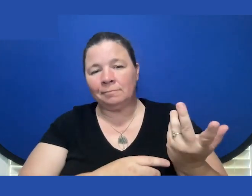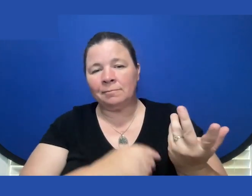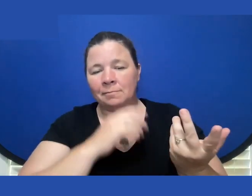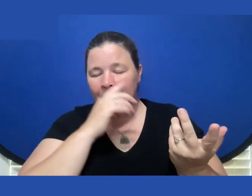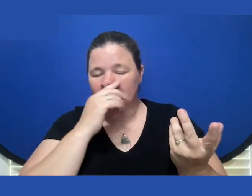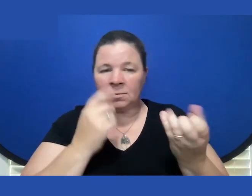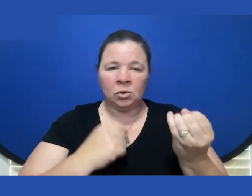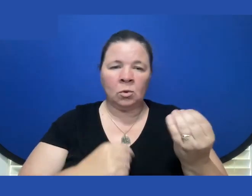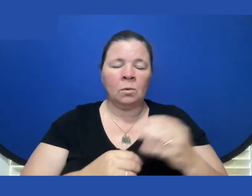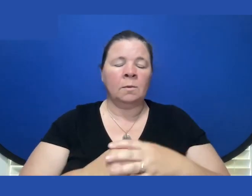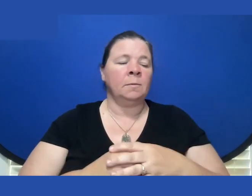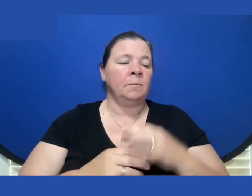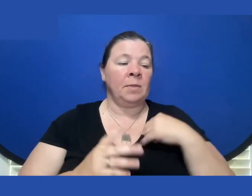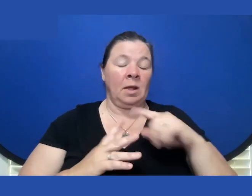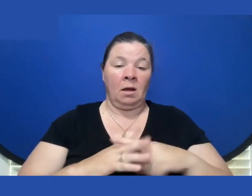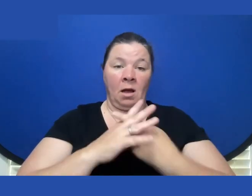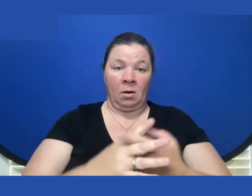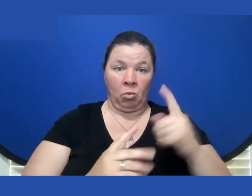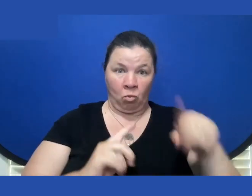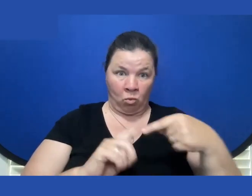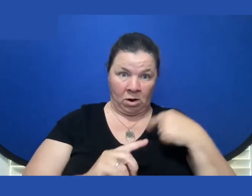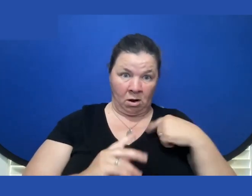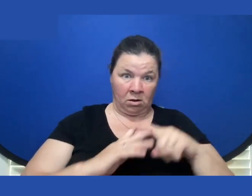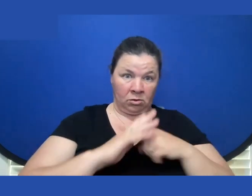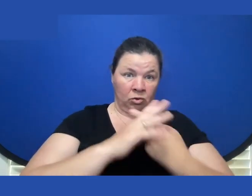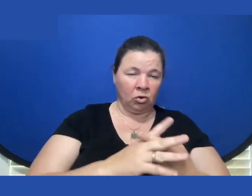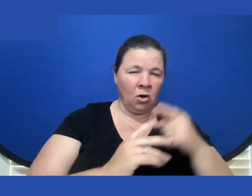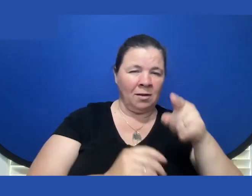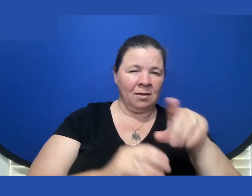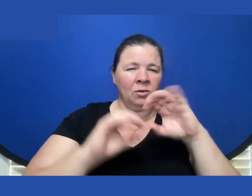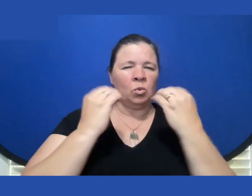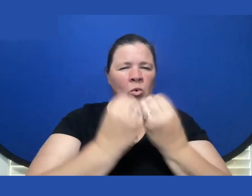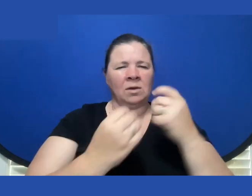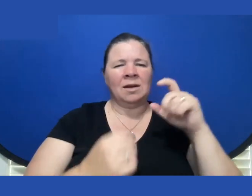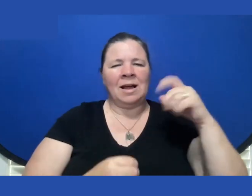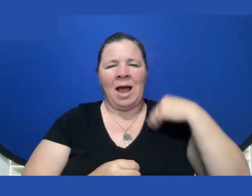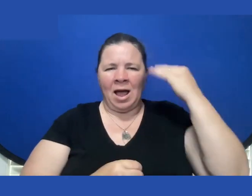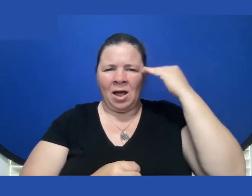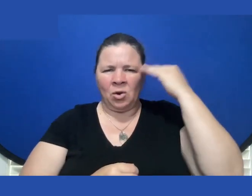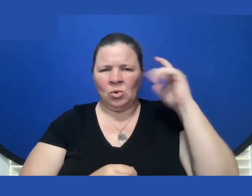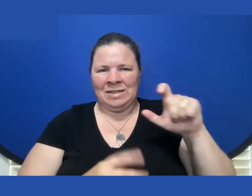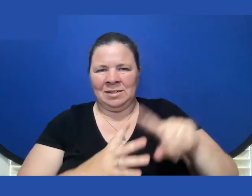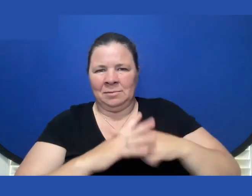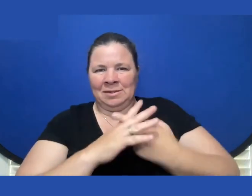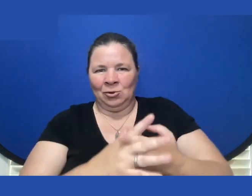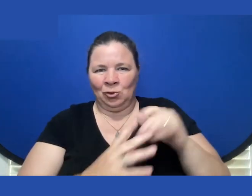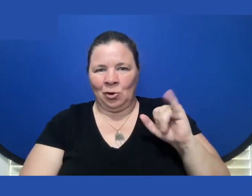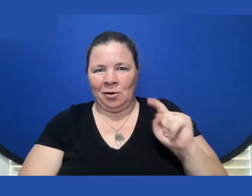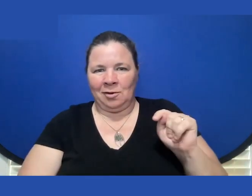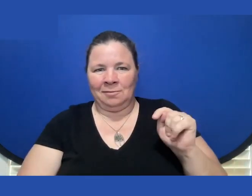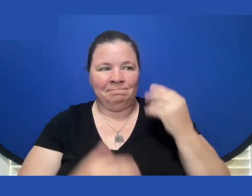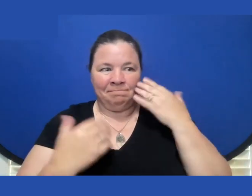When I started this organization, I just knew that it needed to be started. I really didn't know much about it.